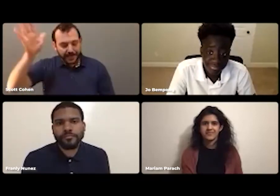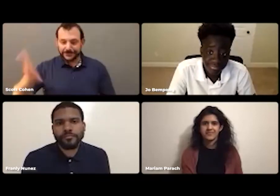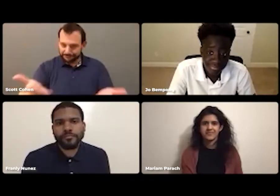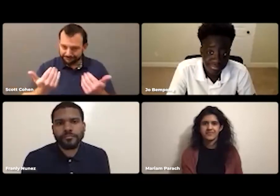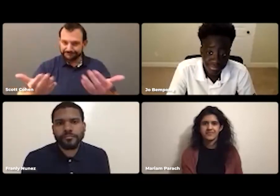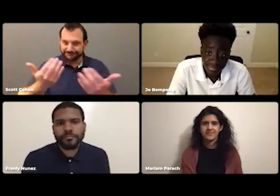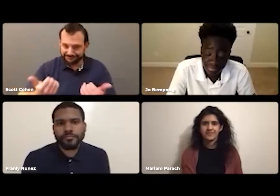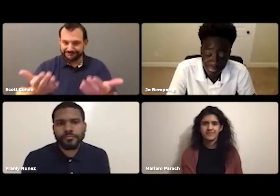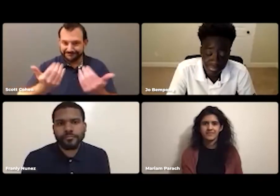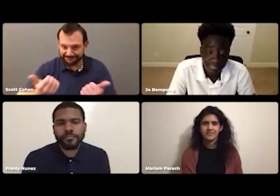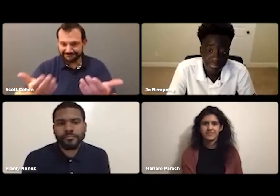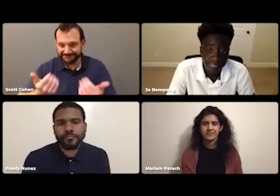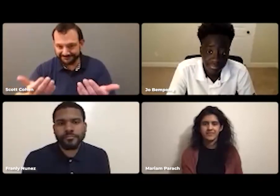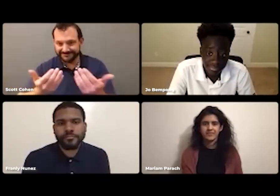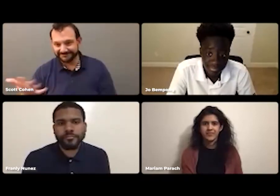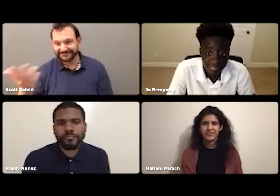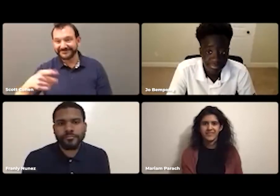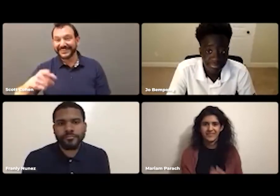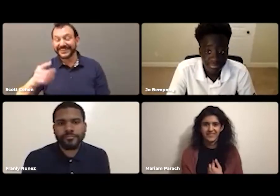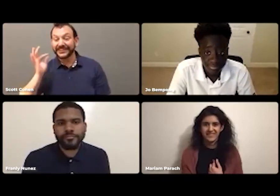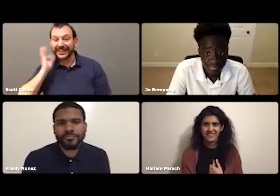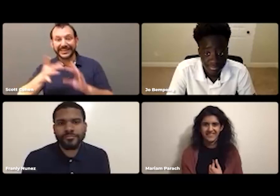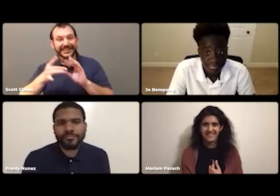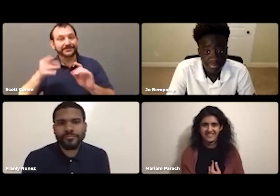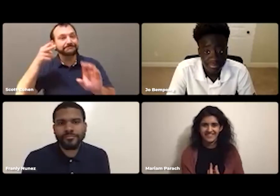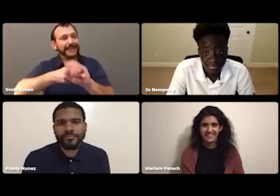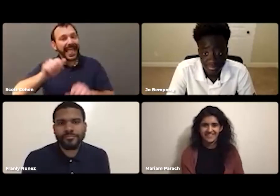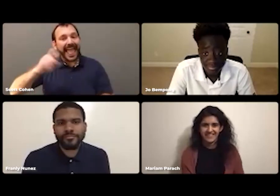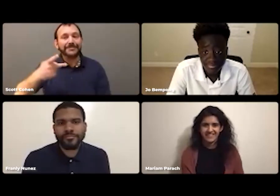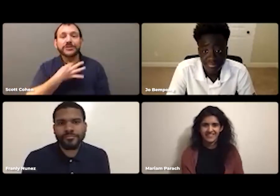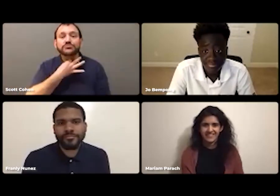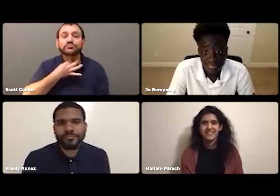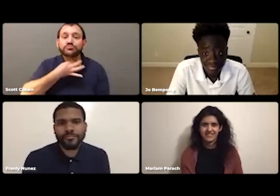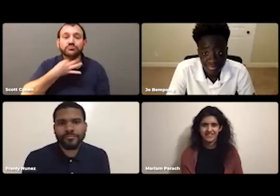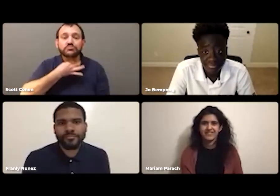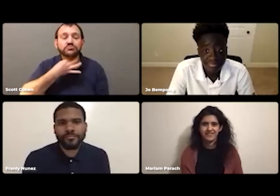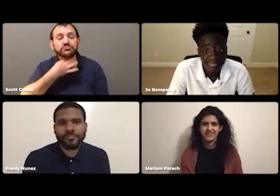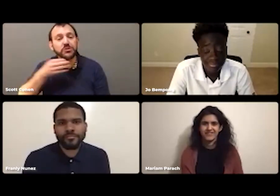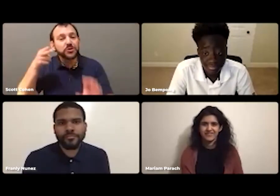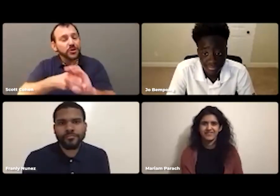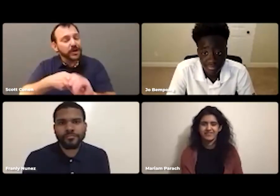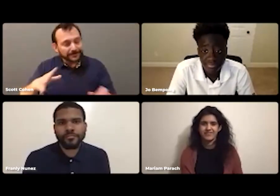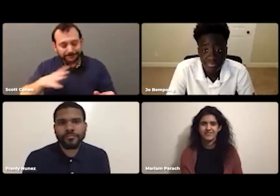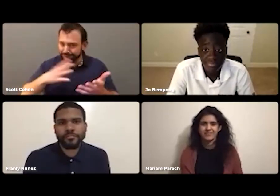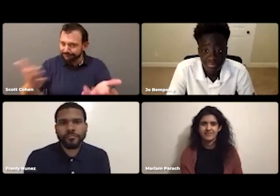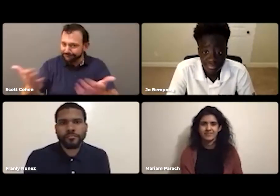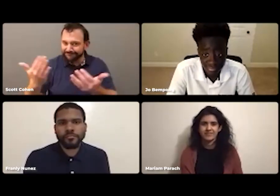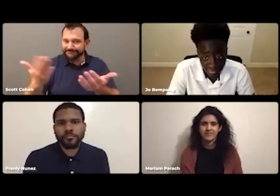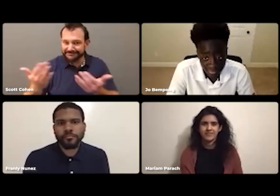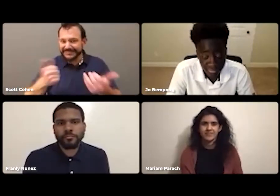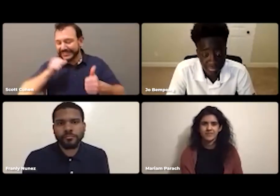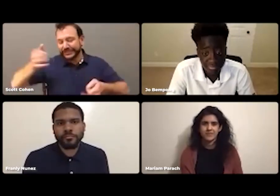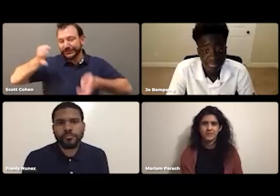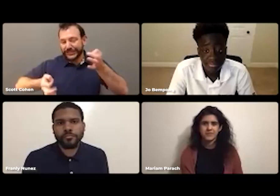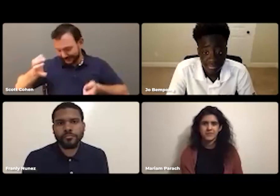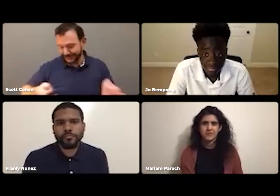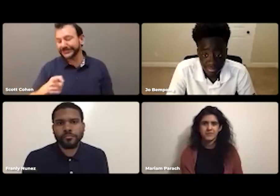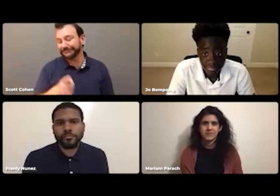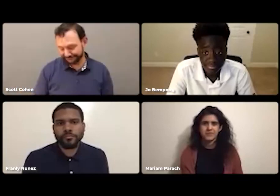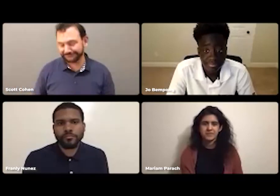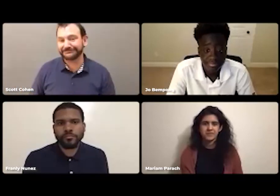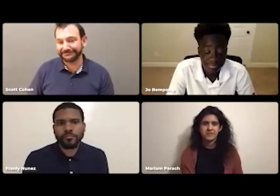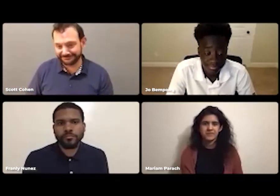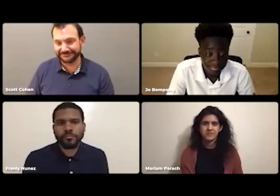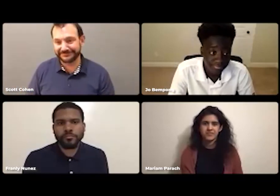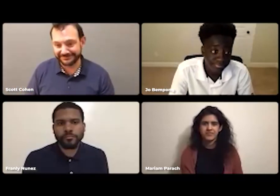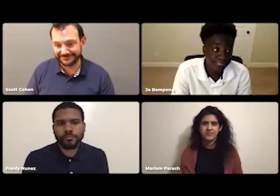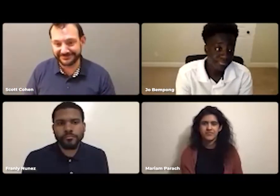I saw you put it up.